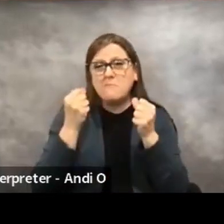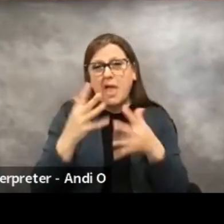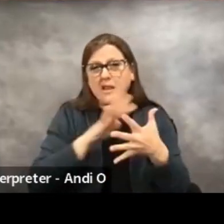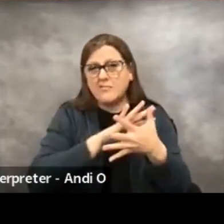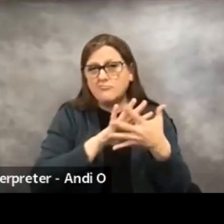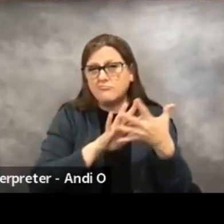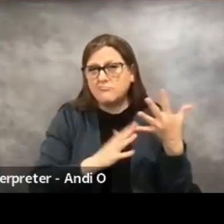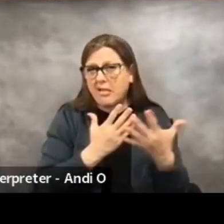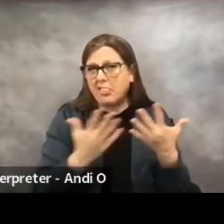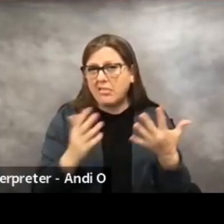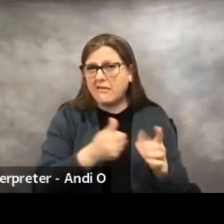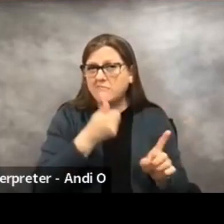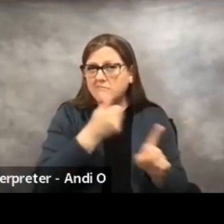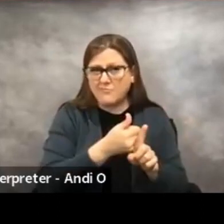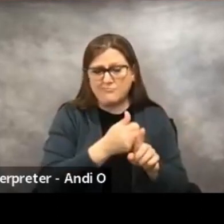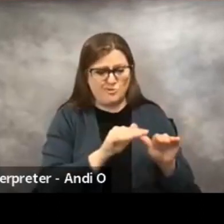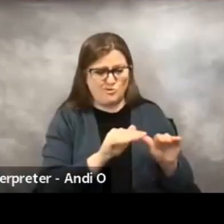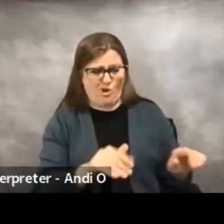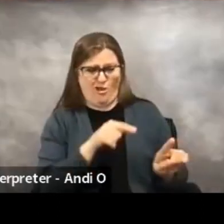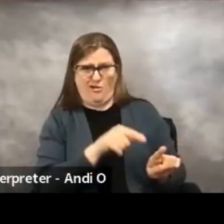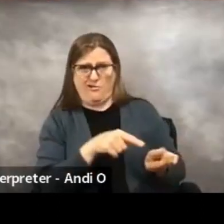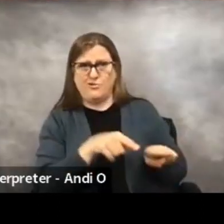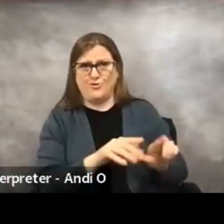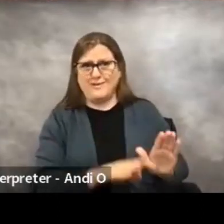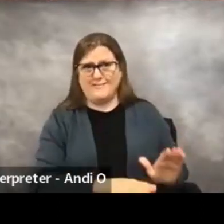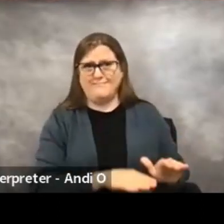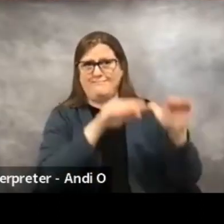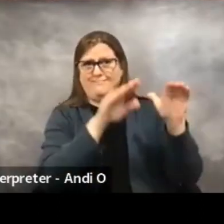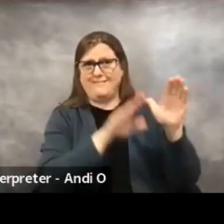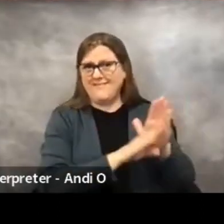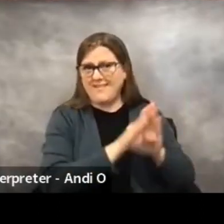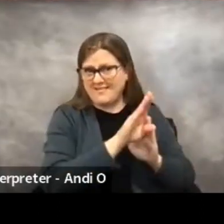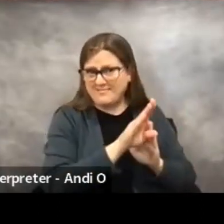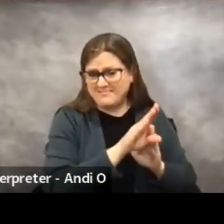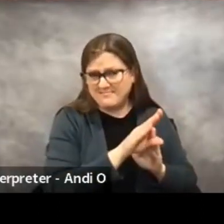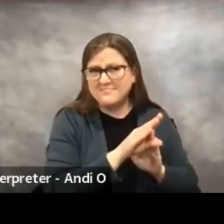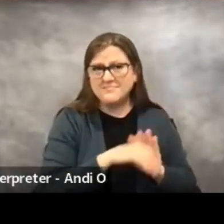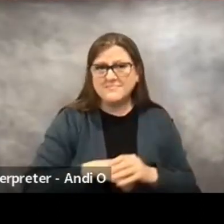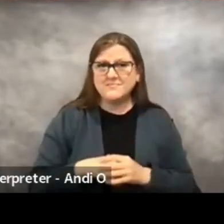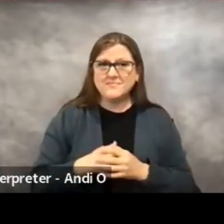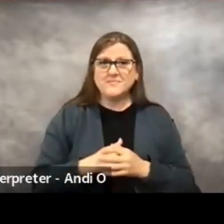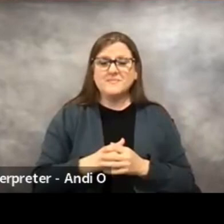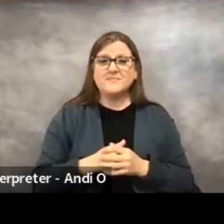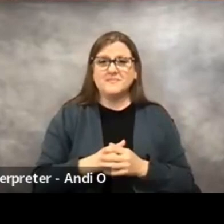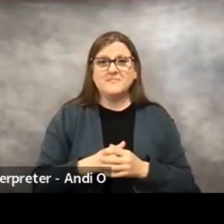especially a child throughout their development. And so, certainly lead poisoning.